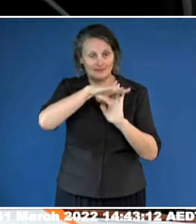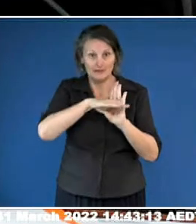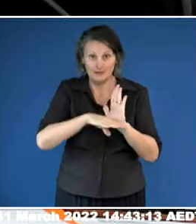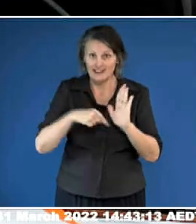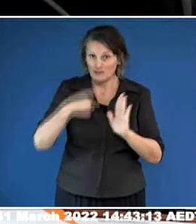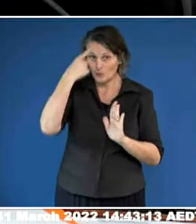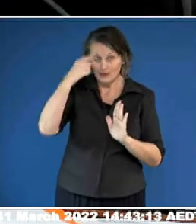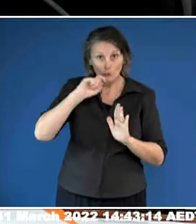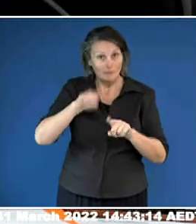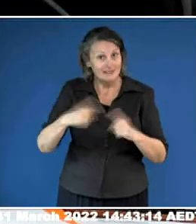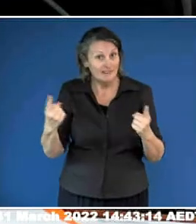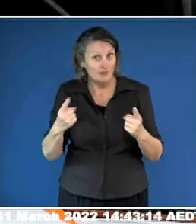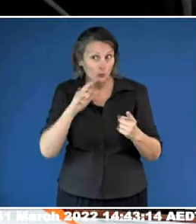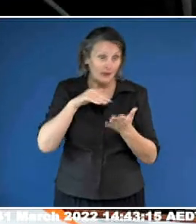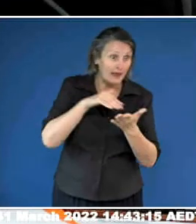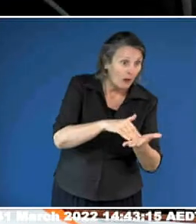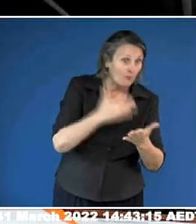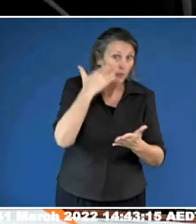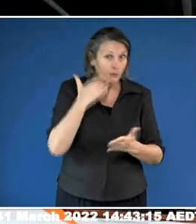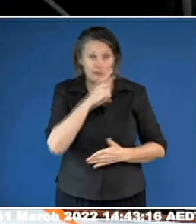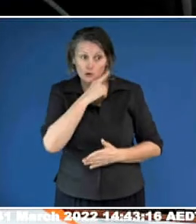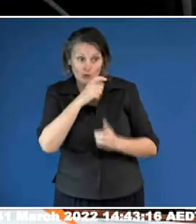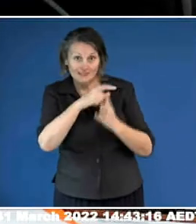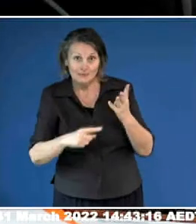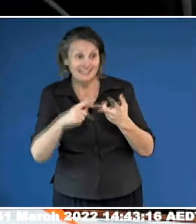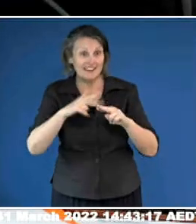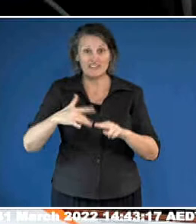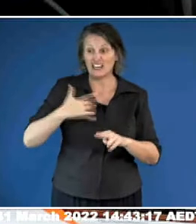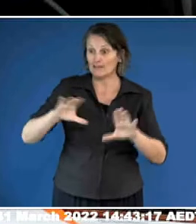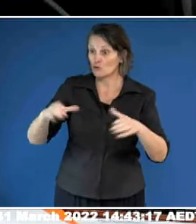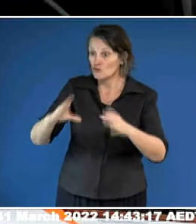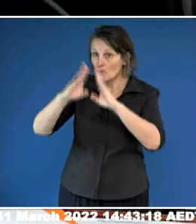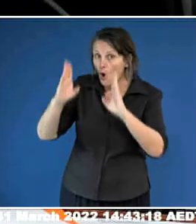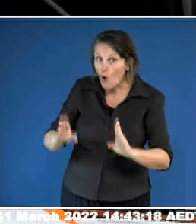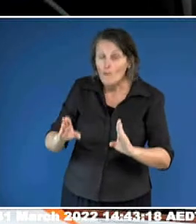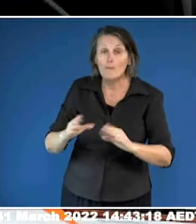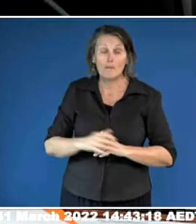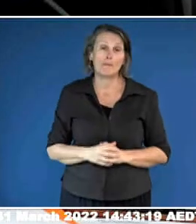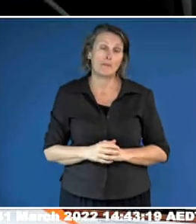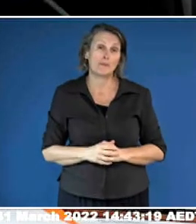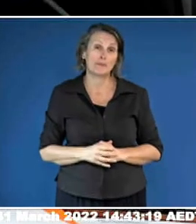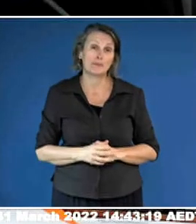women and girls with disability in close settings who experience violence and abuse? Absolutely.